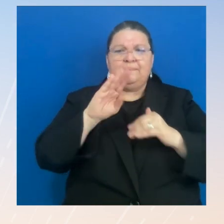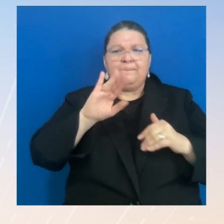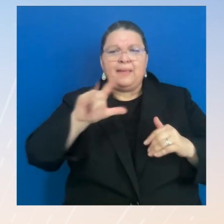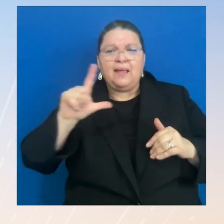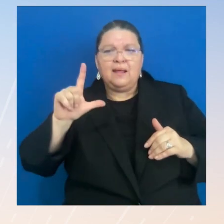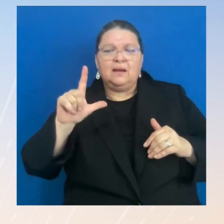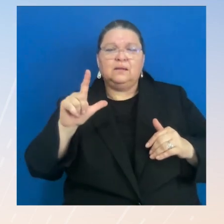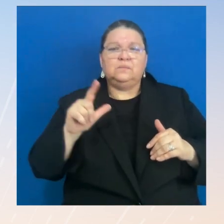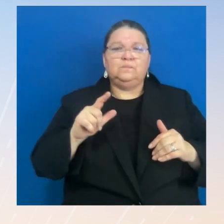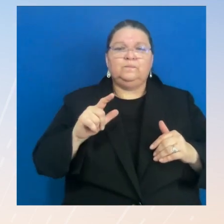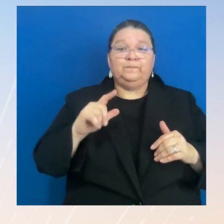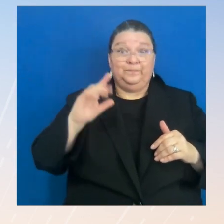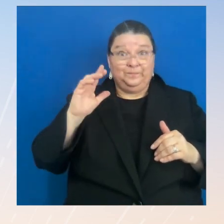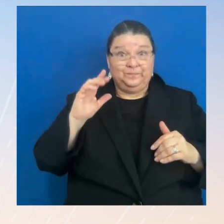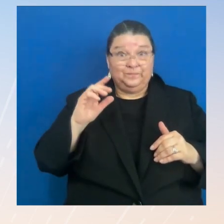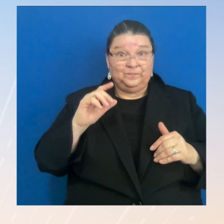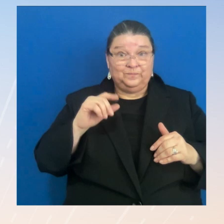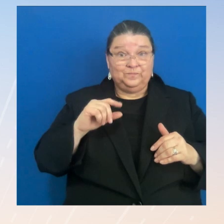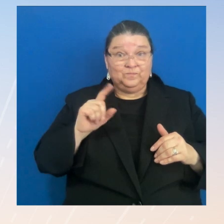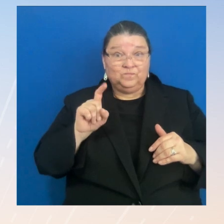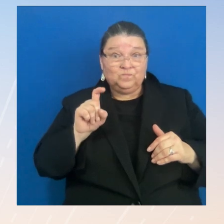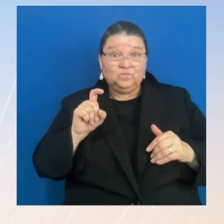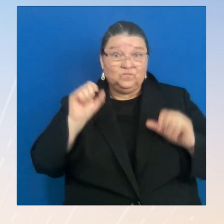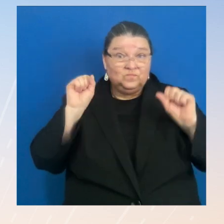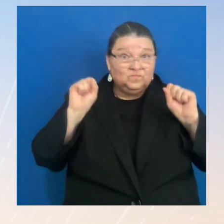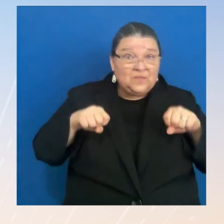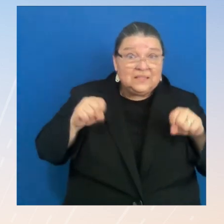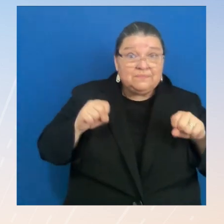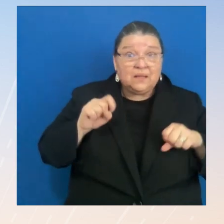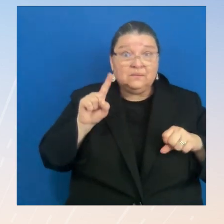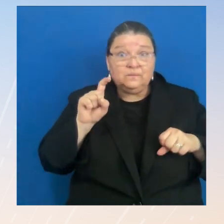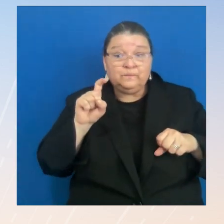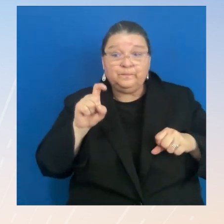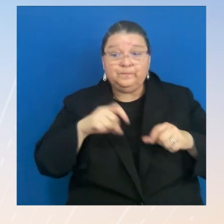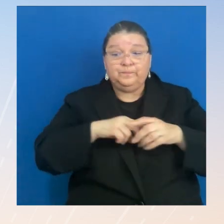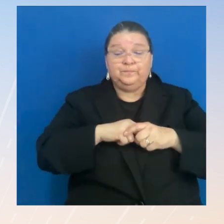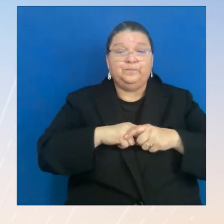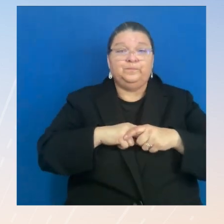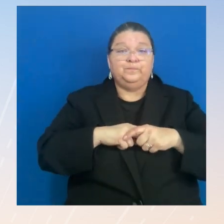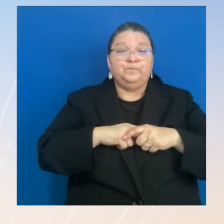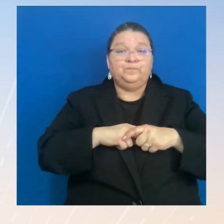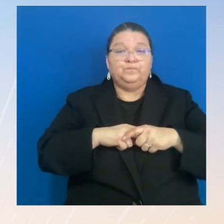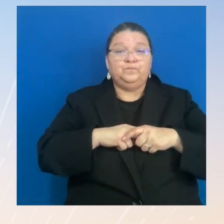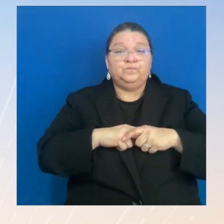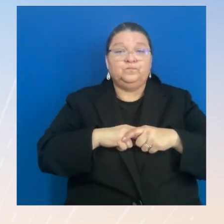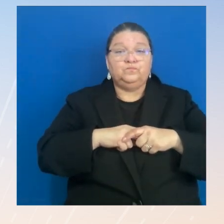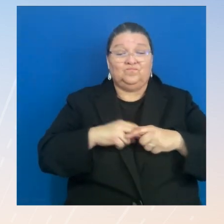Ms. Psaki: I would just say that we found and we made the determination after last fall that keeping those conversations private